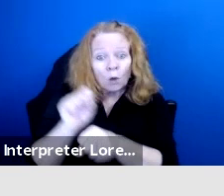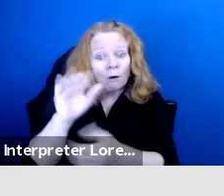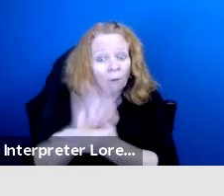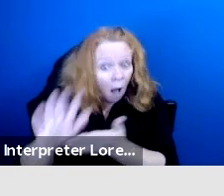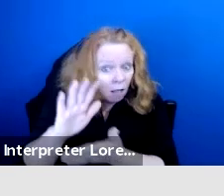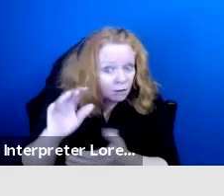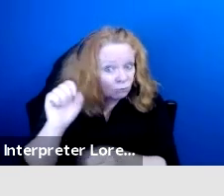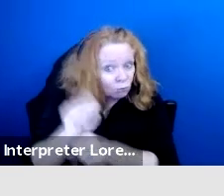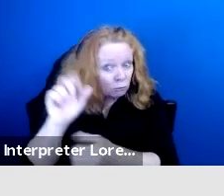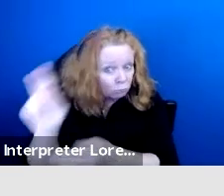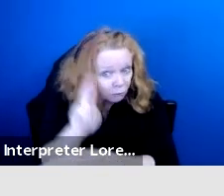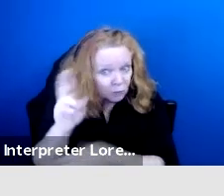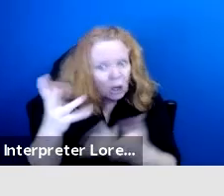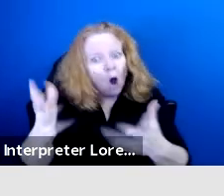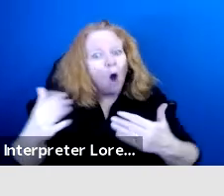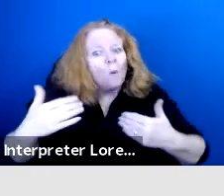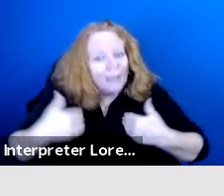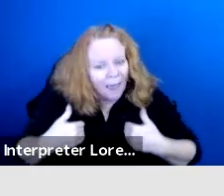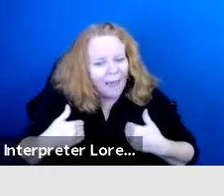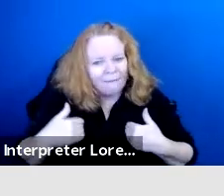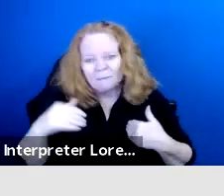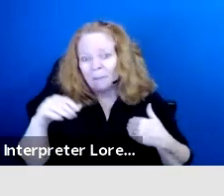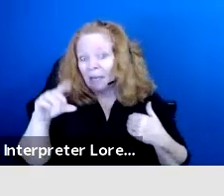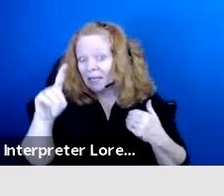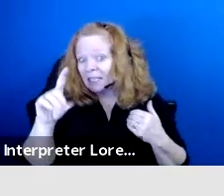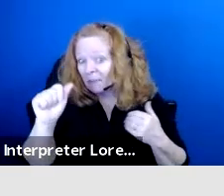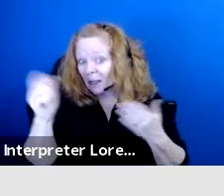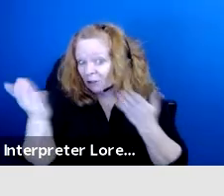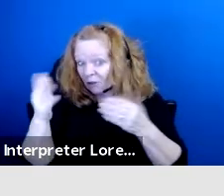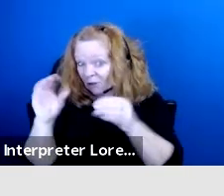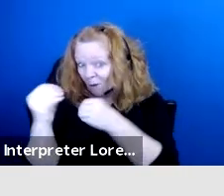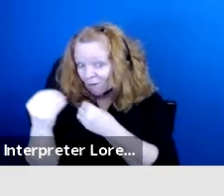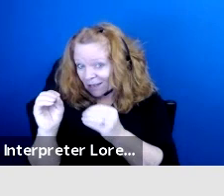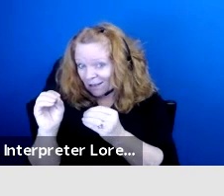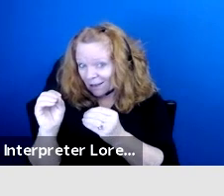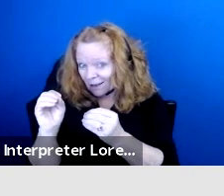where you have a disability services office you might be able to actually recruit students from